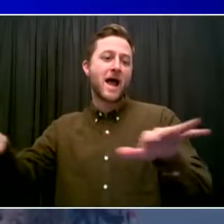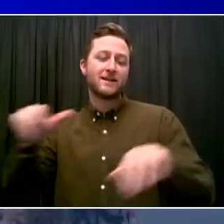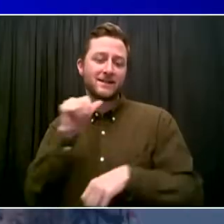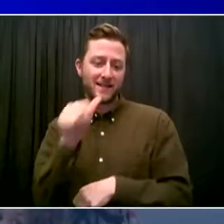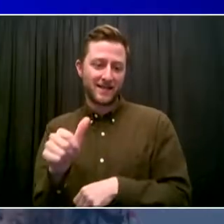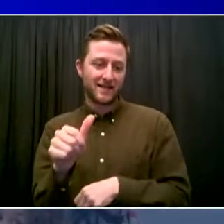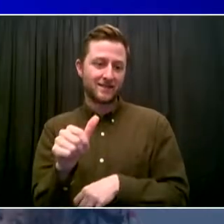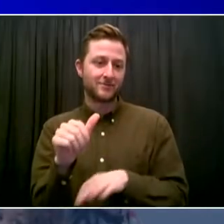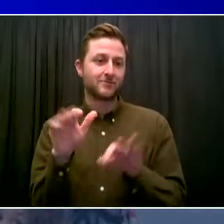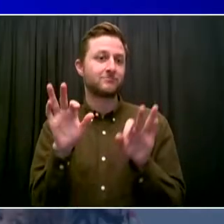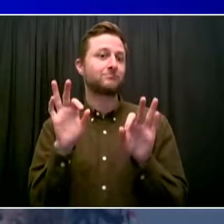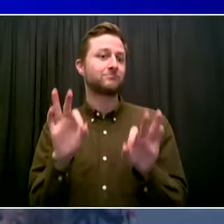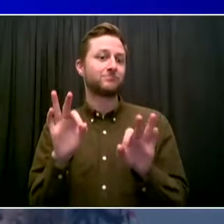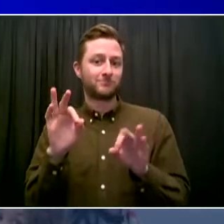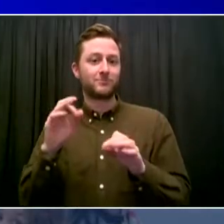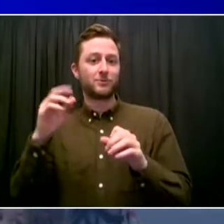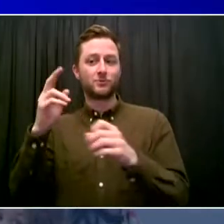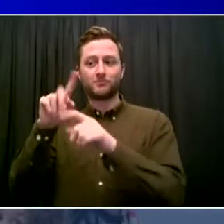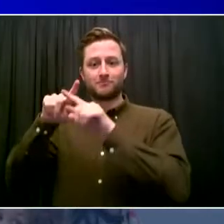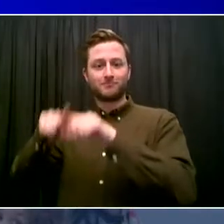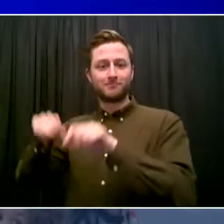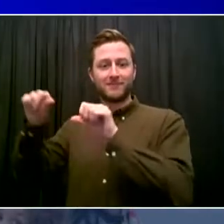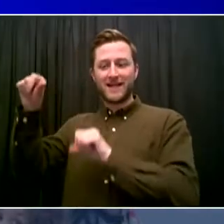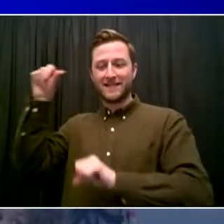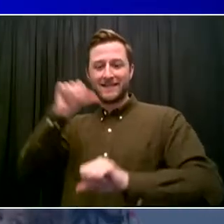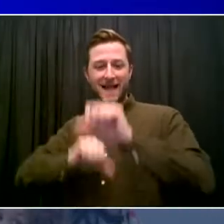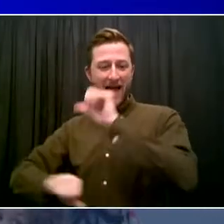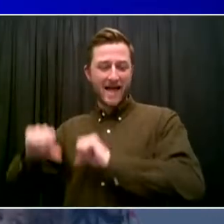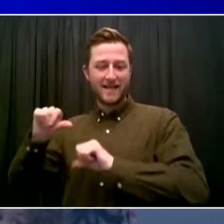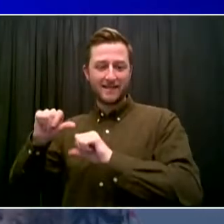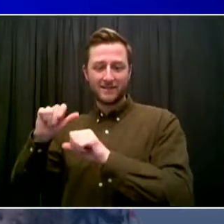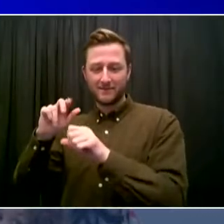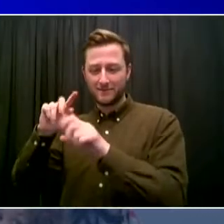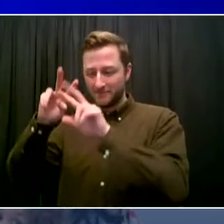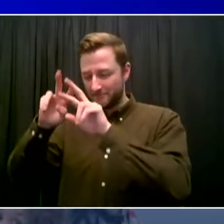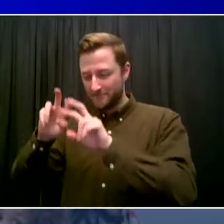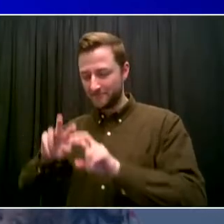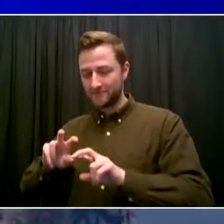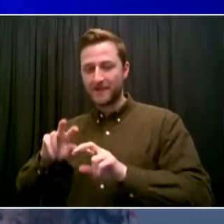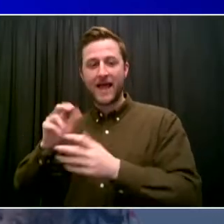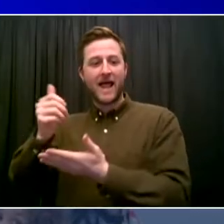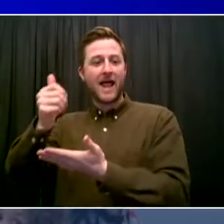RAPIDLY SPRD EATHROUGHOUT THE CLASSROOM. WE WERE ABLE TO USE